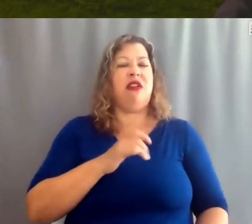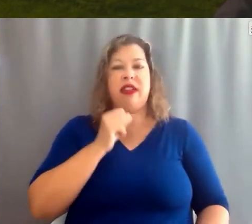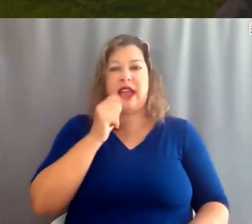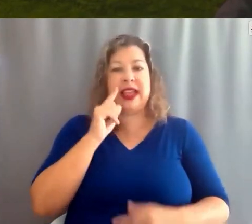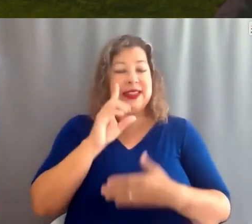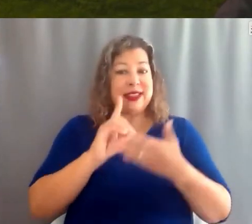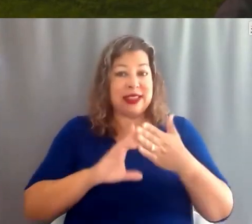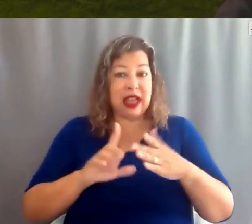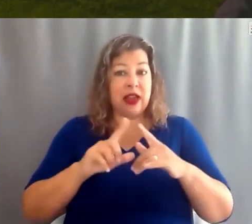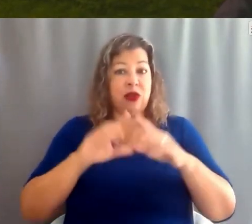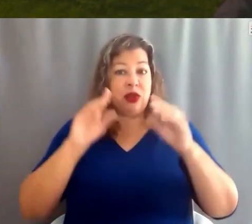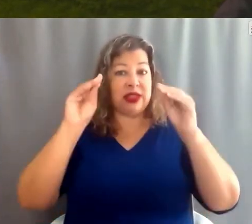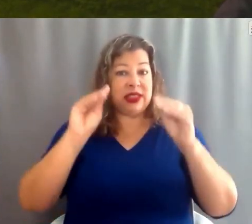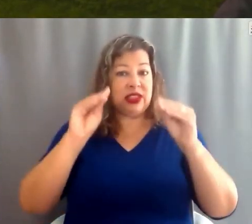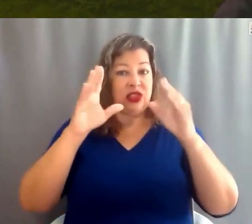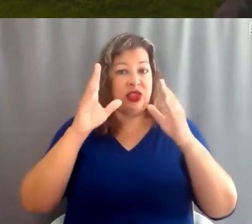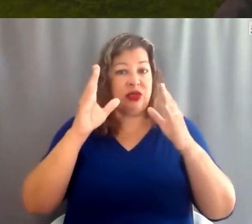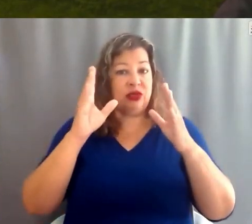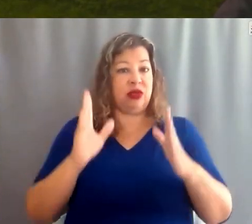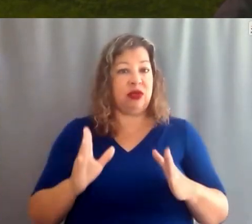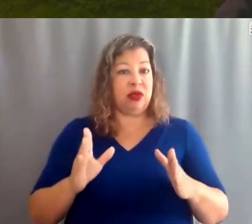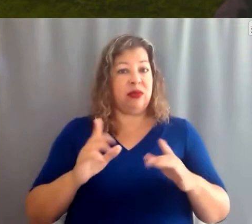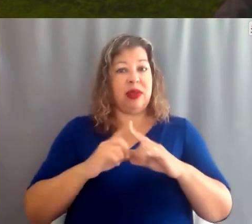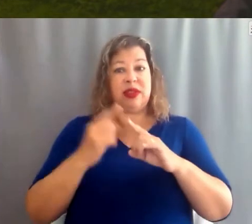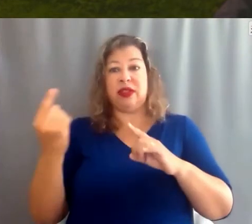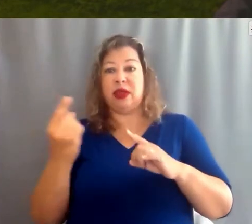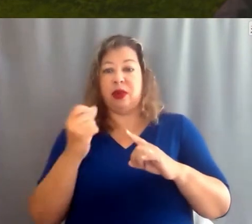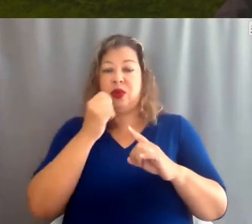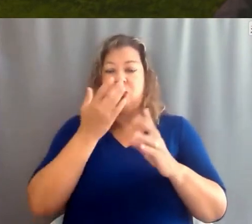someone who went through the school system. Because you were talking about stuff that.